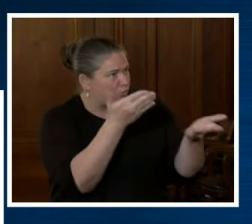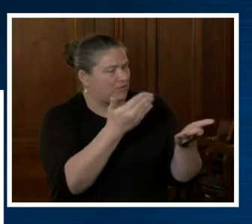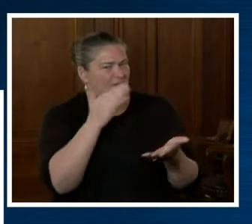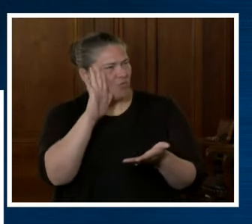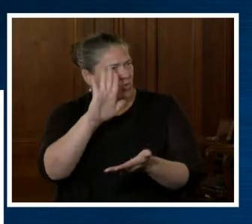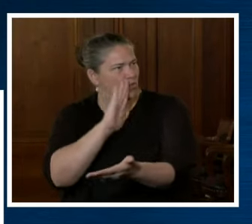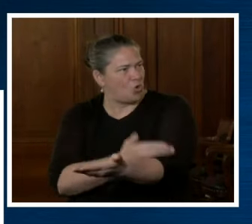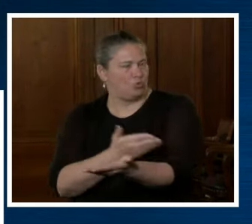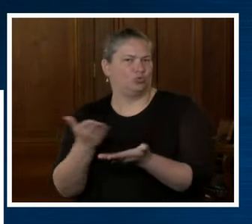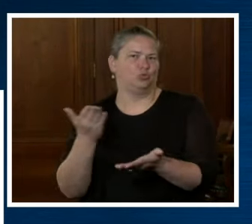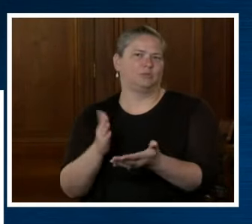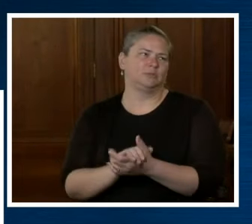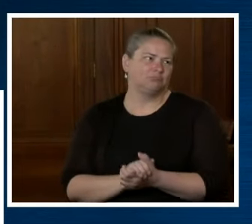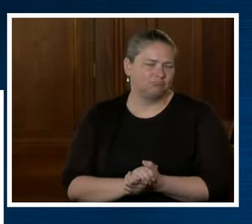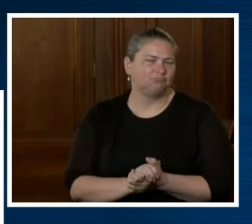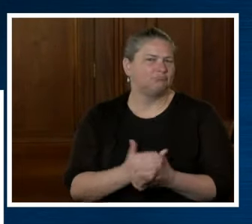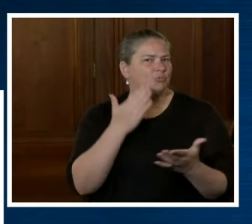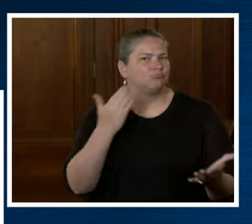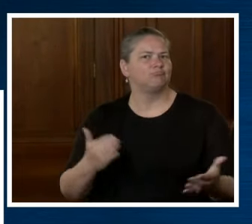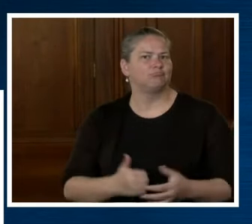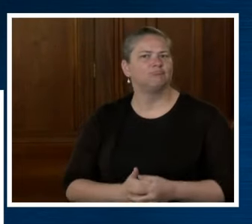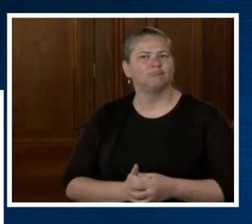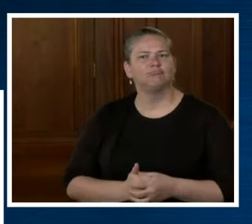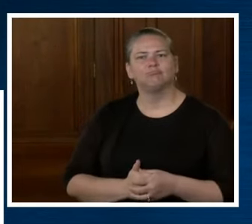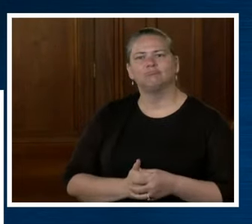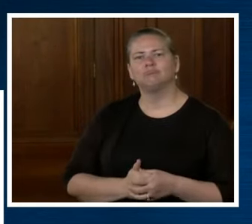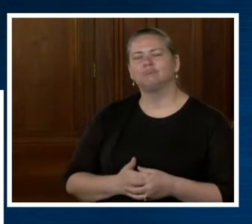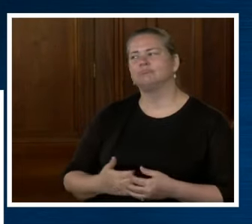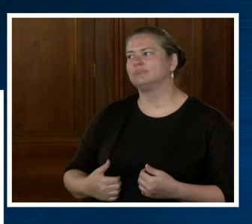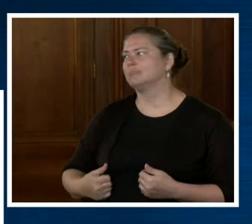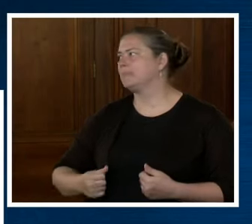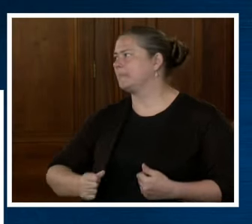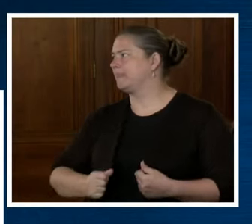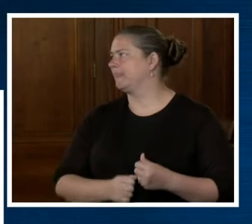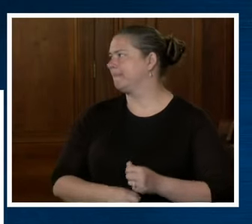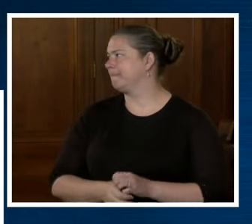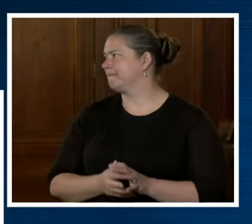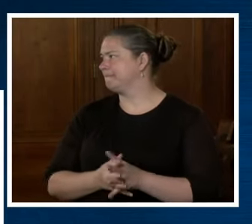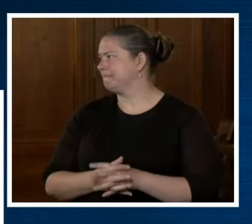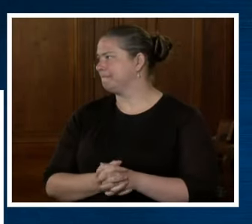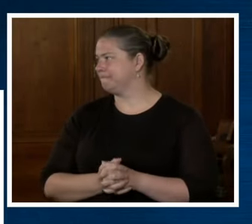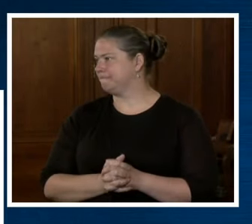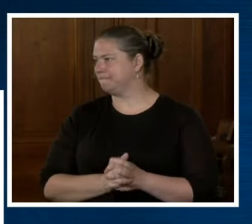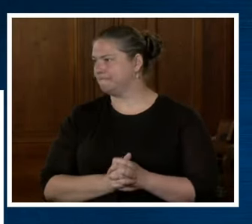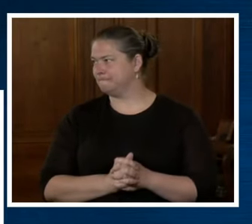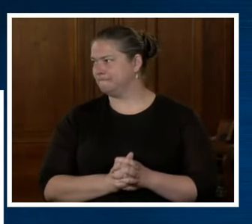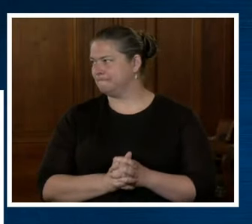2 IN CARTER, CASEY, CLARK,